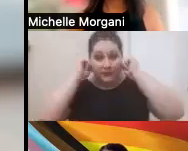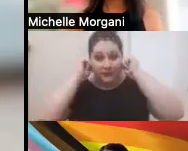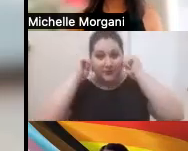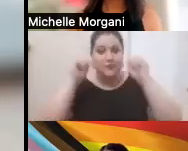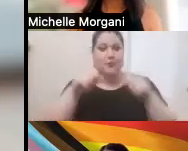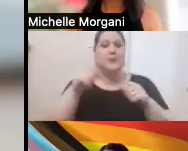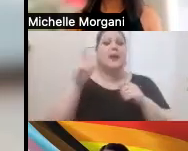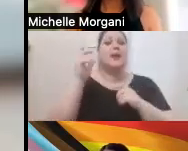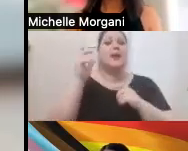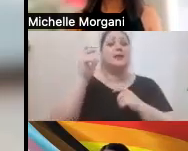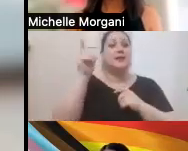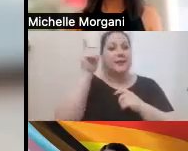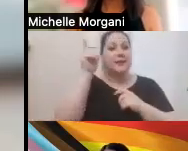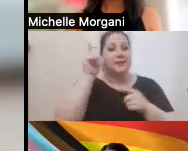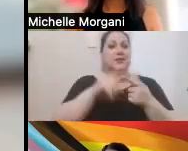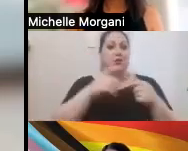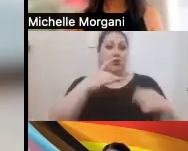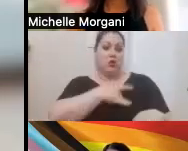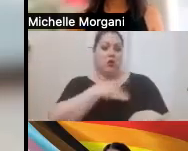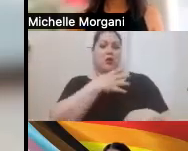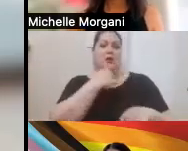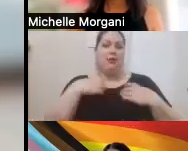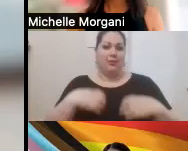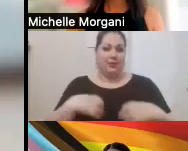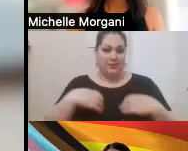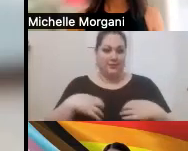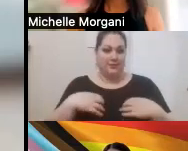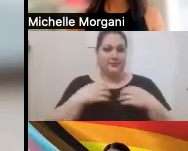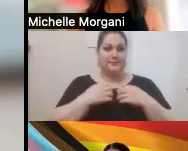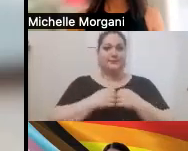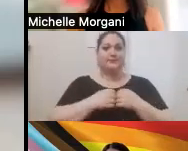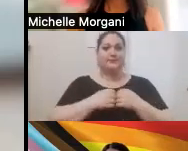There was a question here about the echo pen.